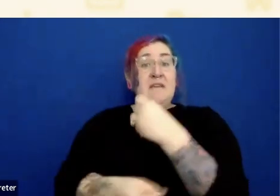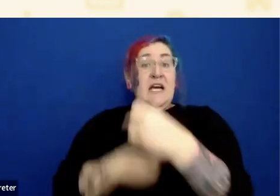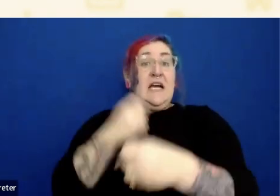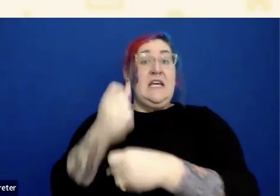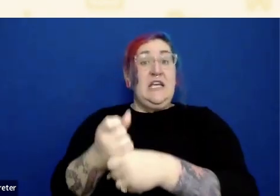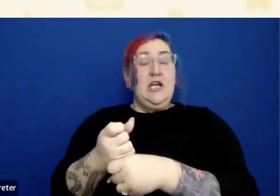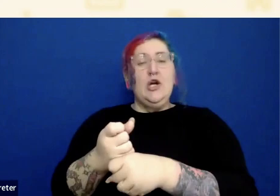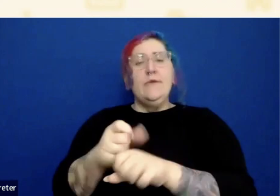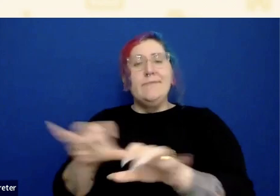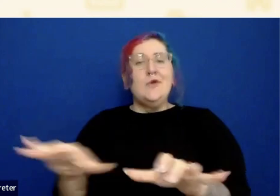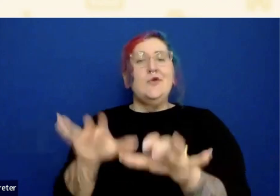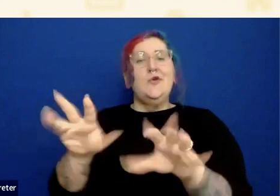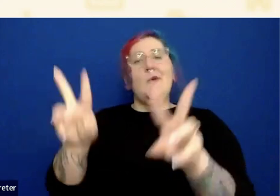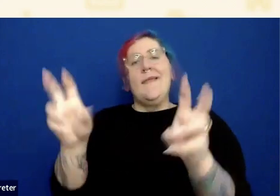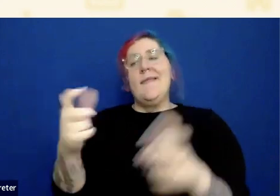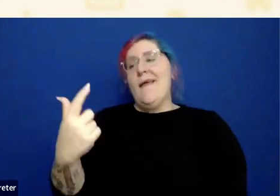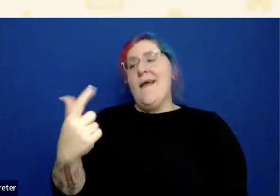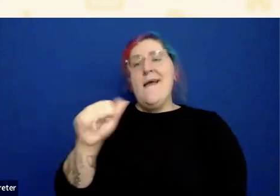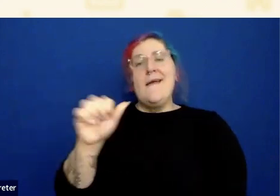And what that just means is, you are committing